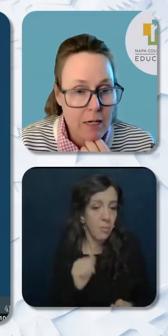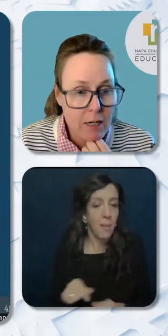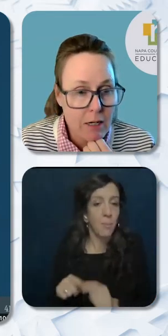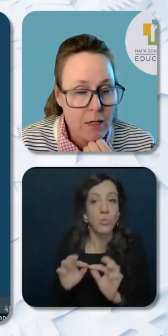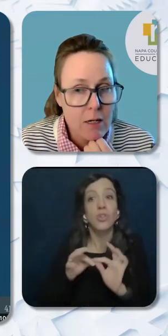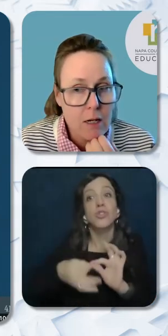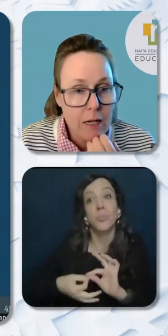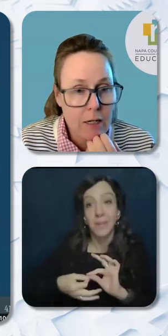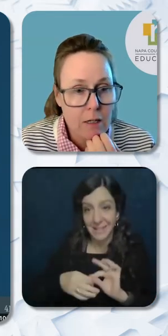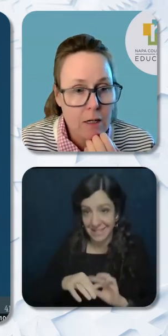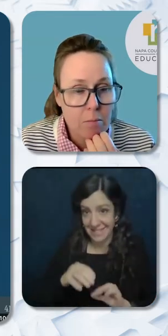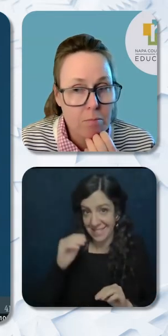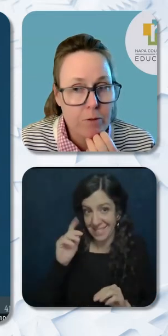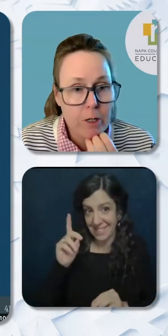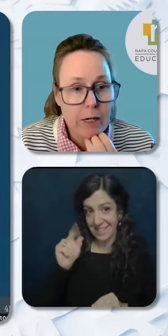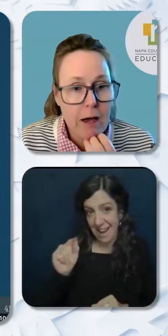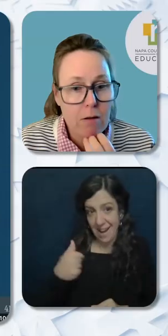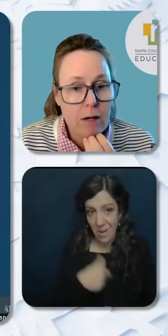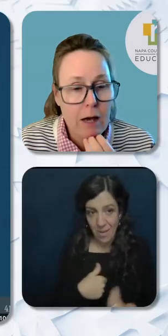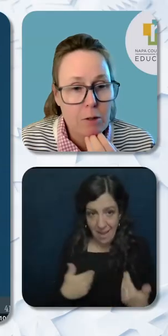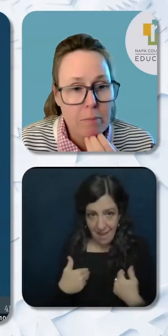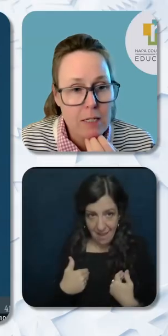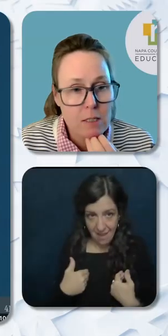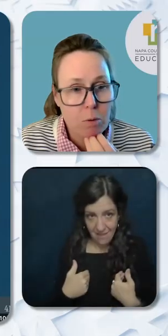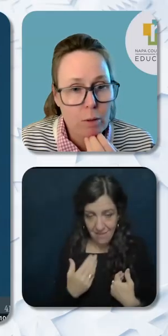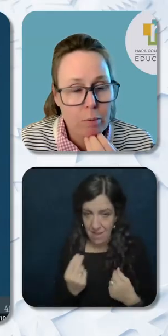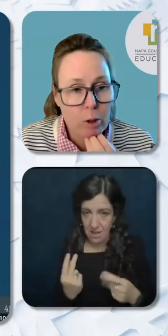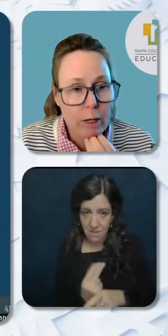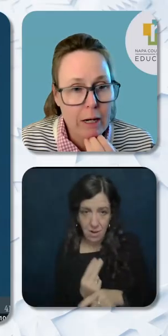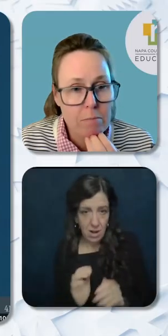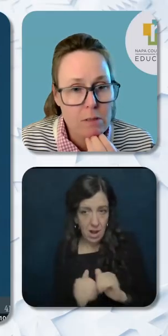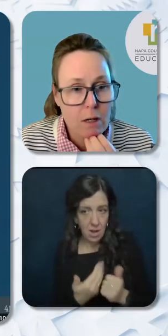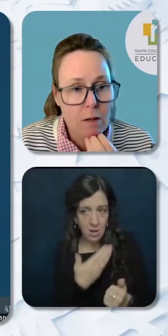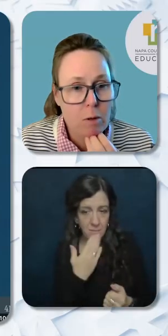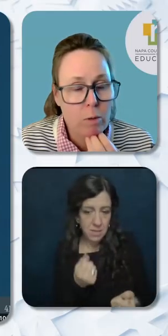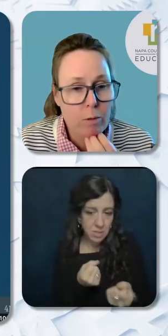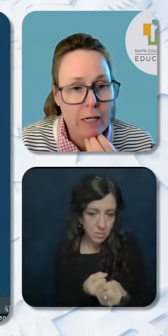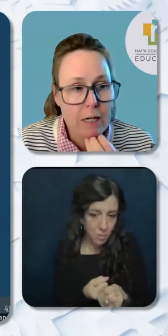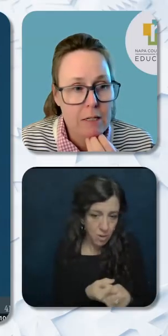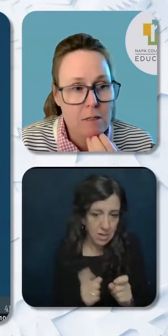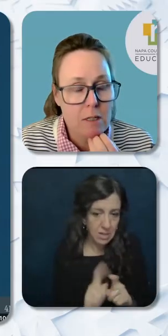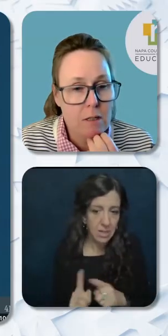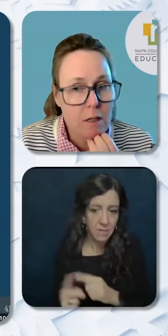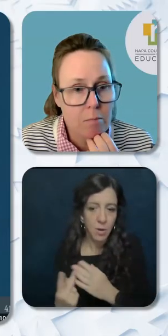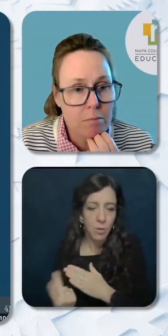the data and, figuring out how to best support programs, but we recognize that